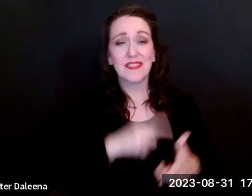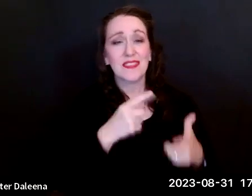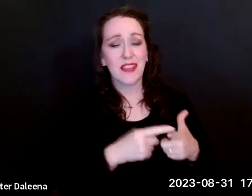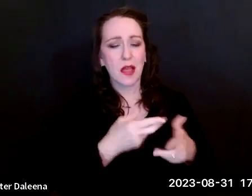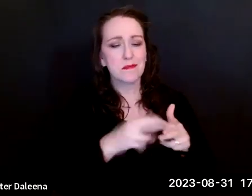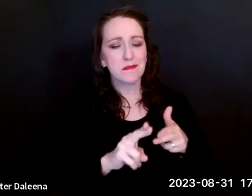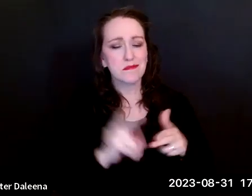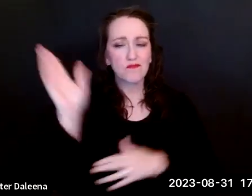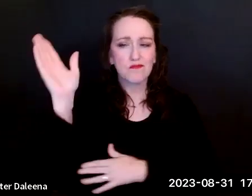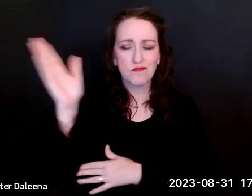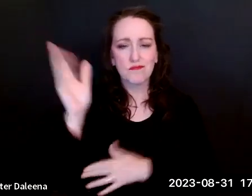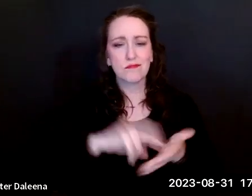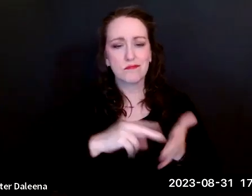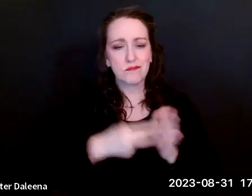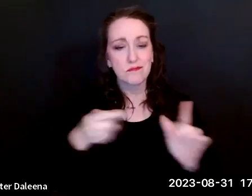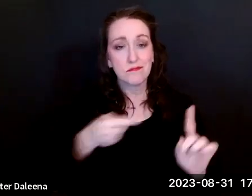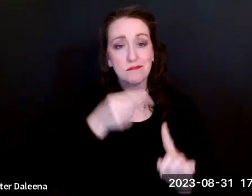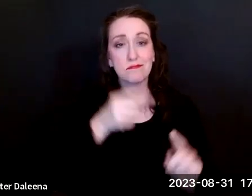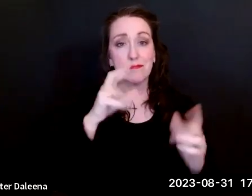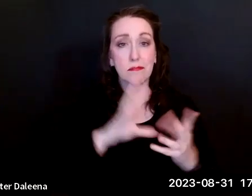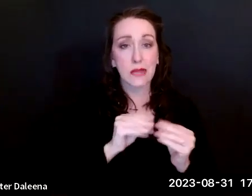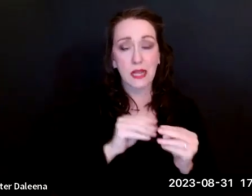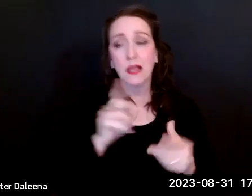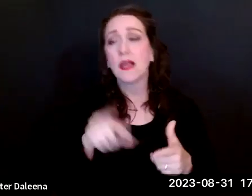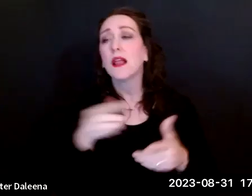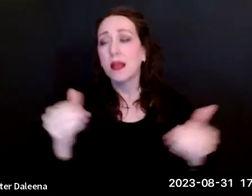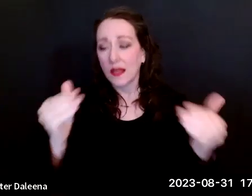presentation on the purpose of this meeting and then we will move into discussing the